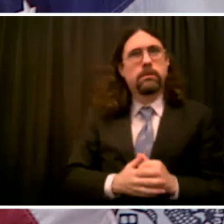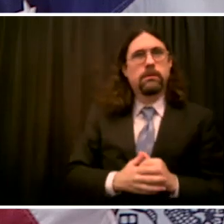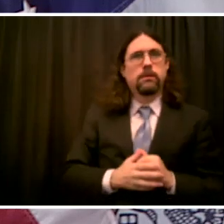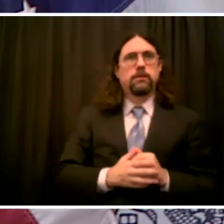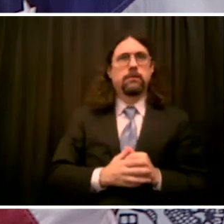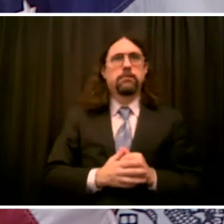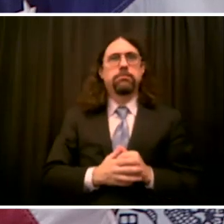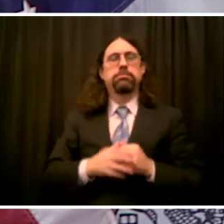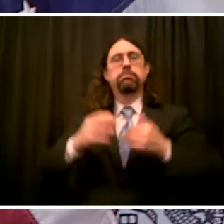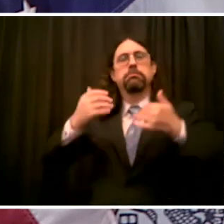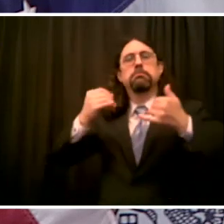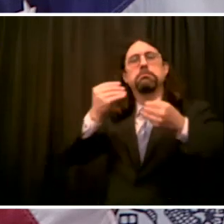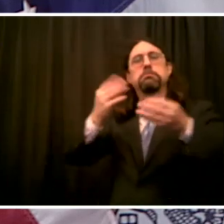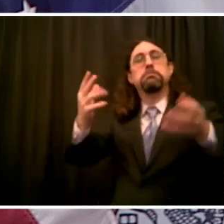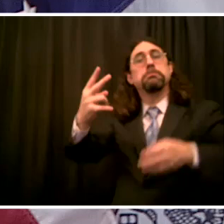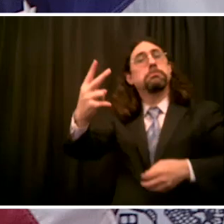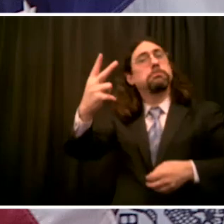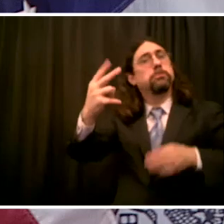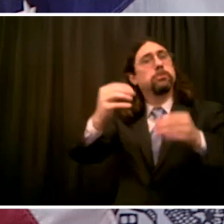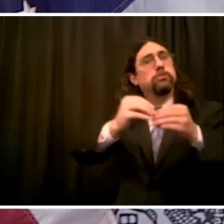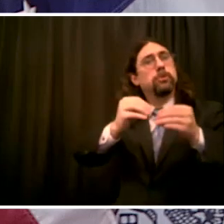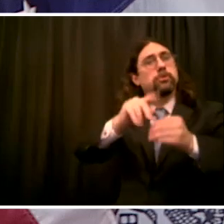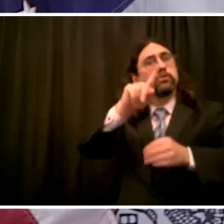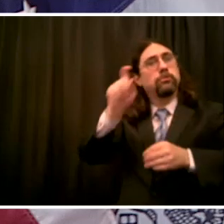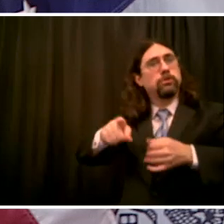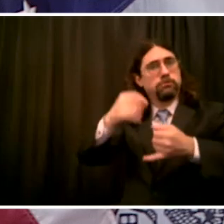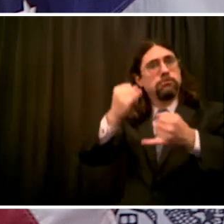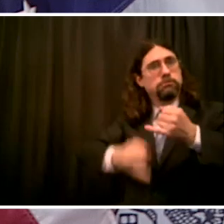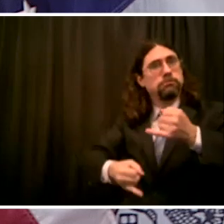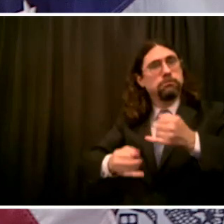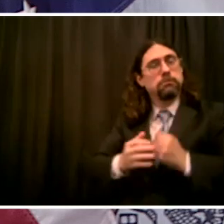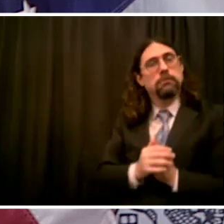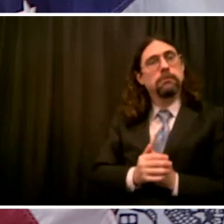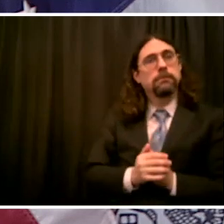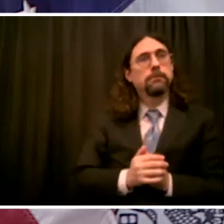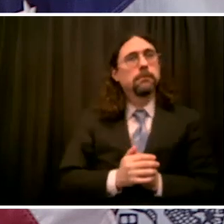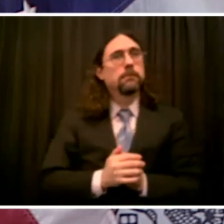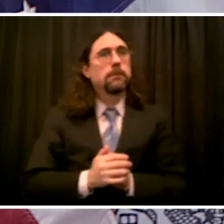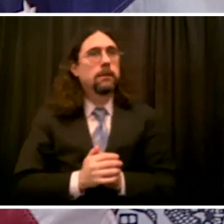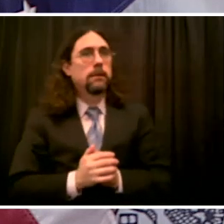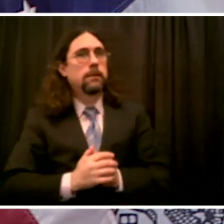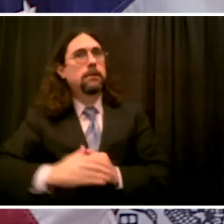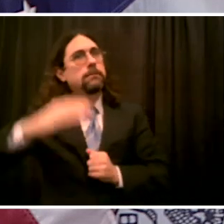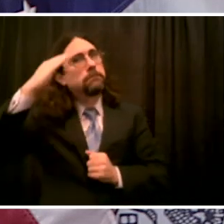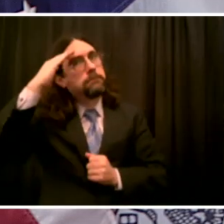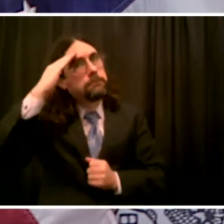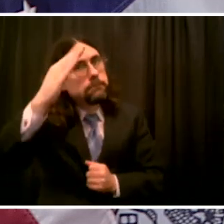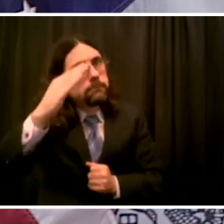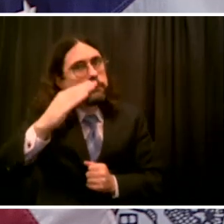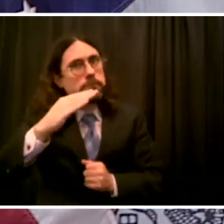LAST TWO FOR